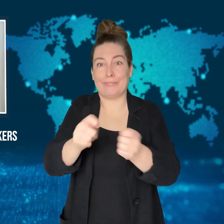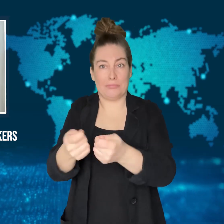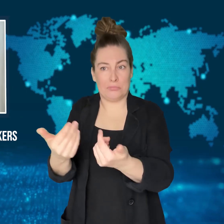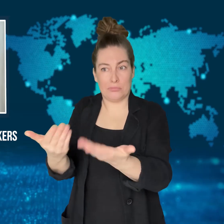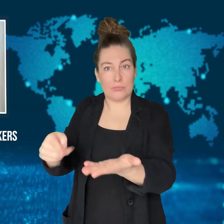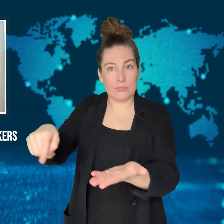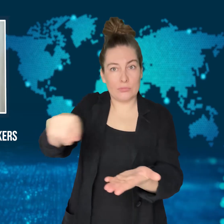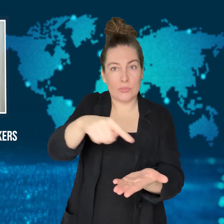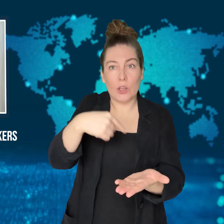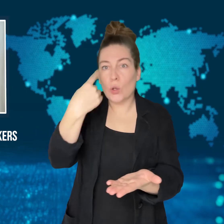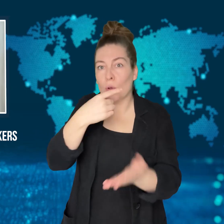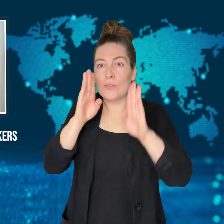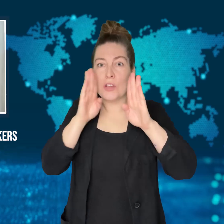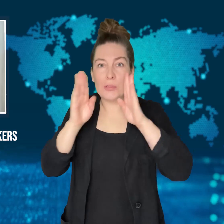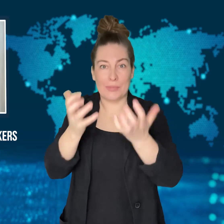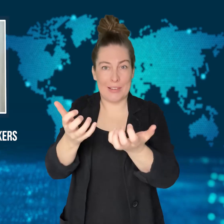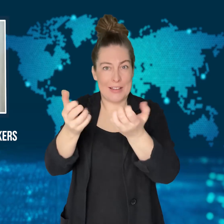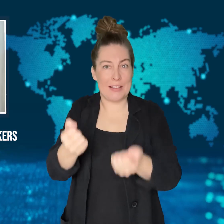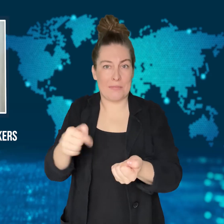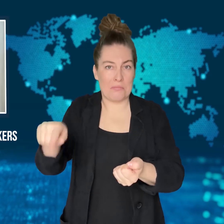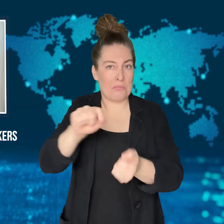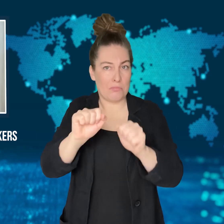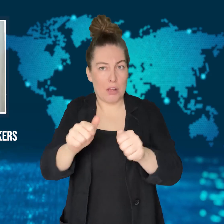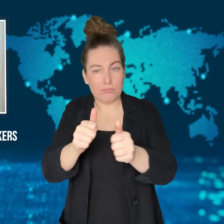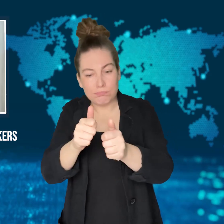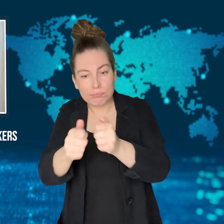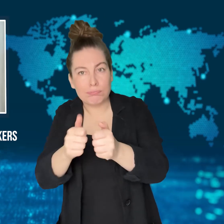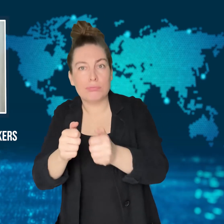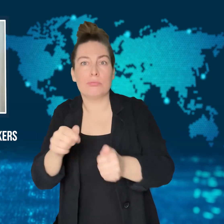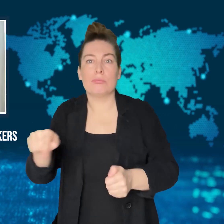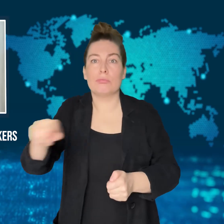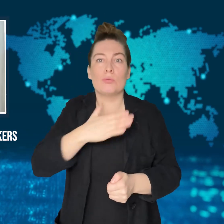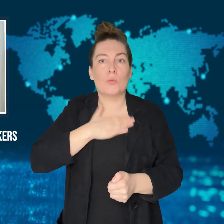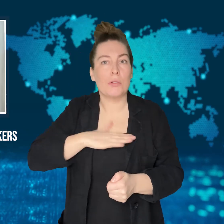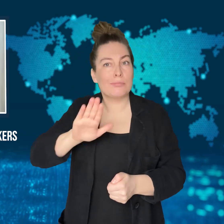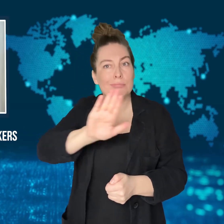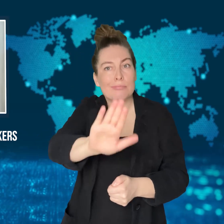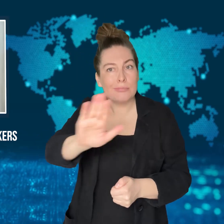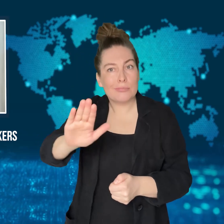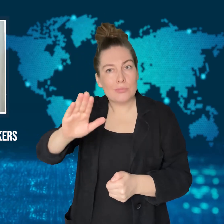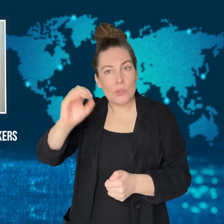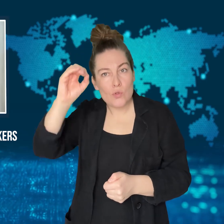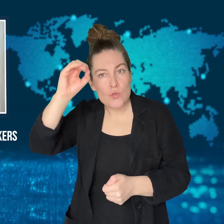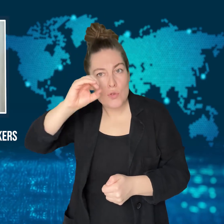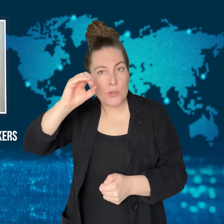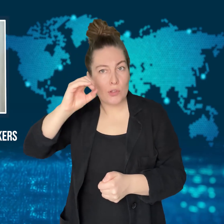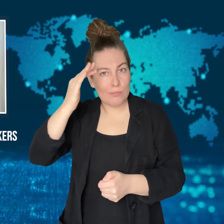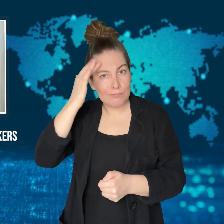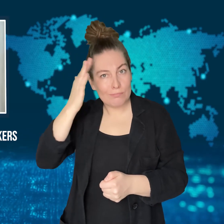"checkers" will be writing and rating viewpoints.